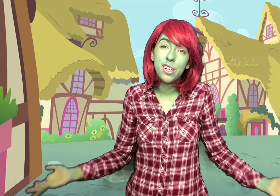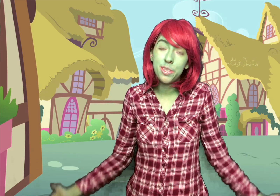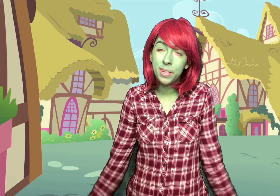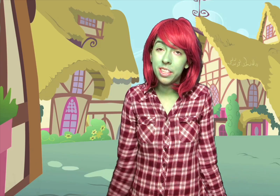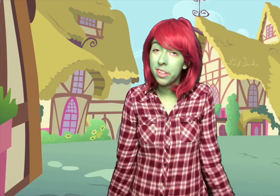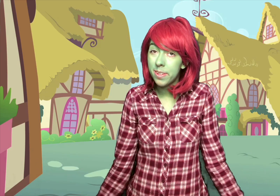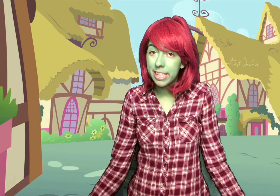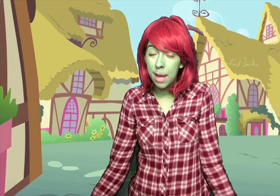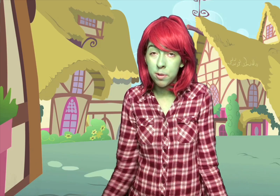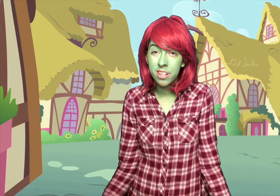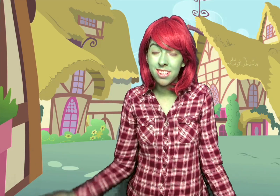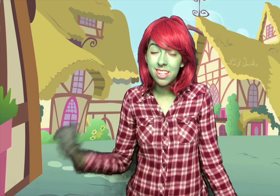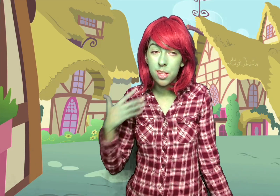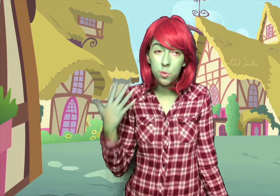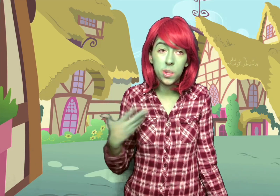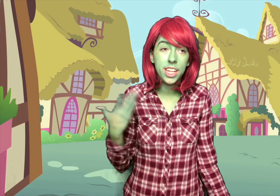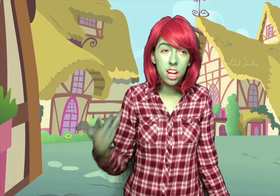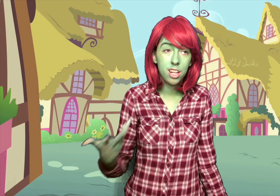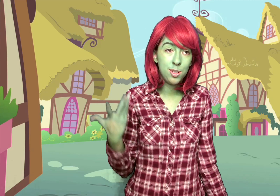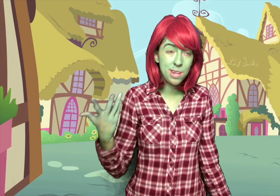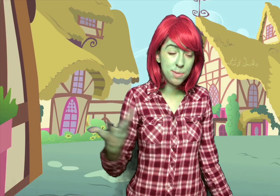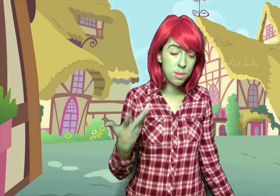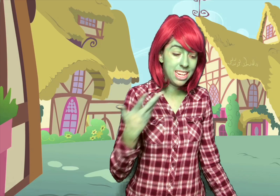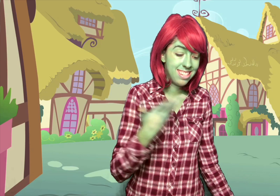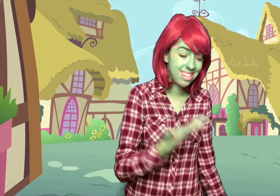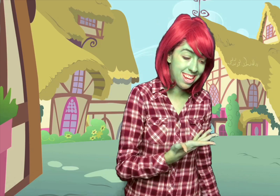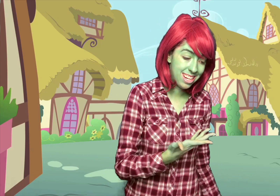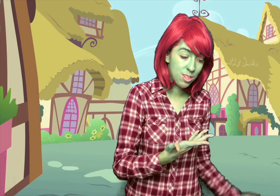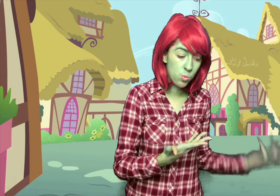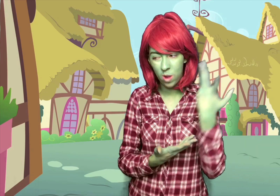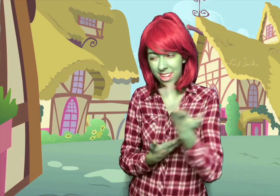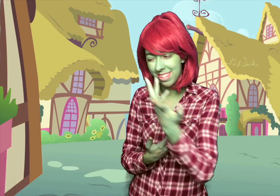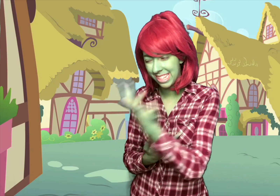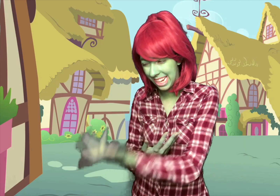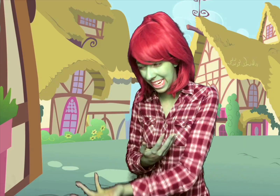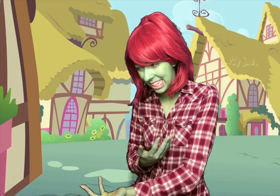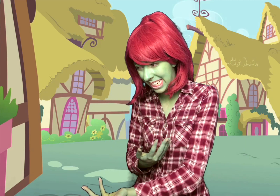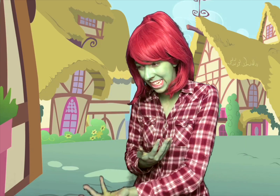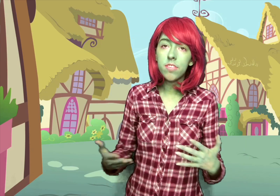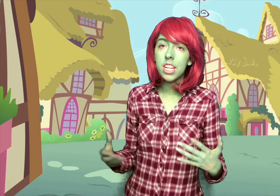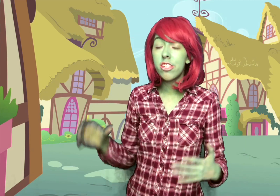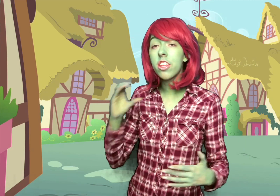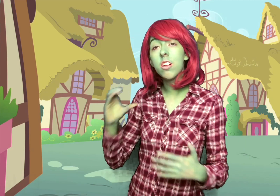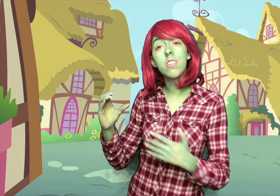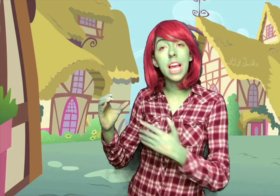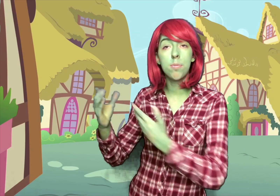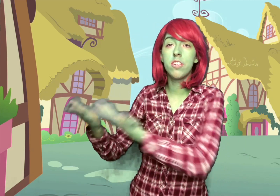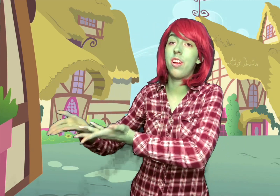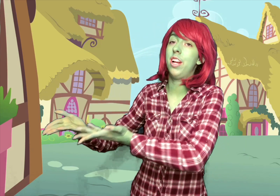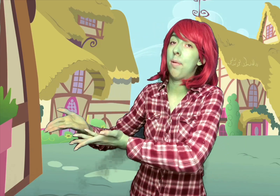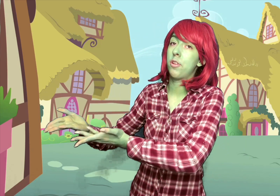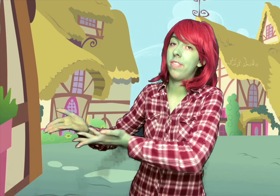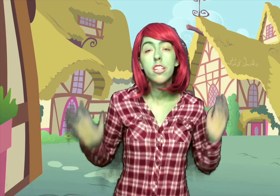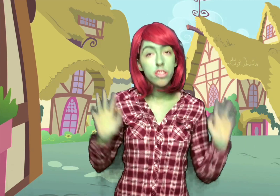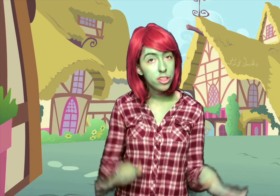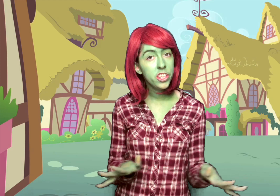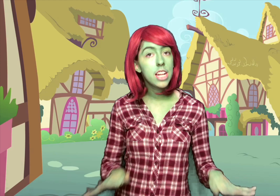doing the closed captions because it's really hard to explain signs while signing so the closed captions are an option just so you guys